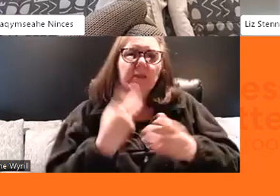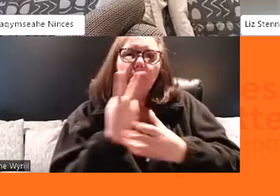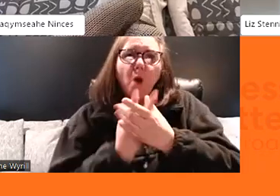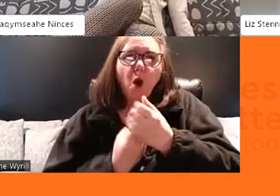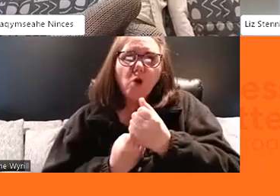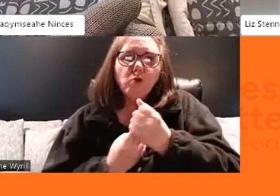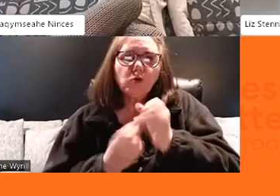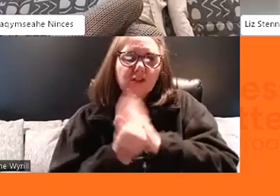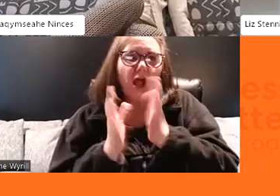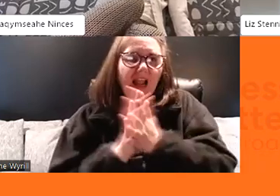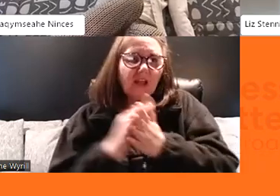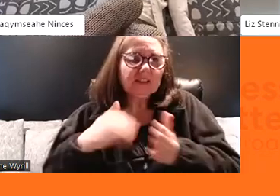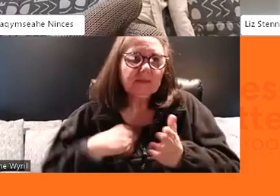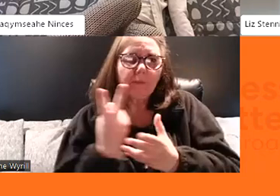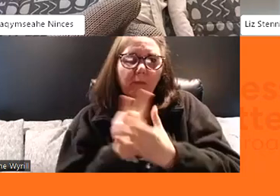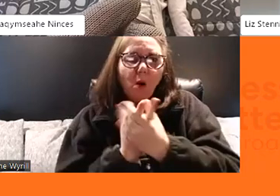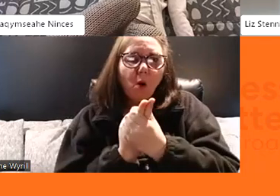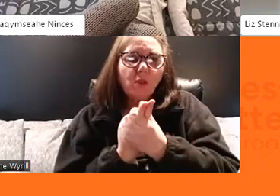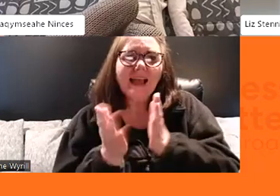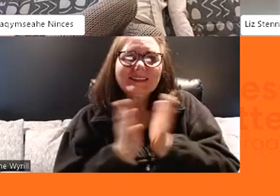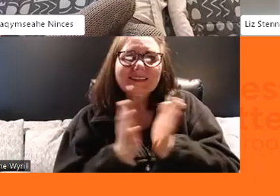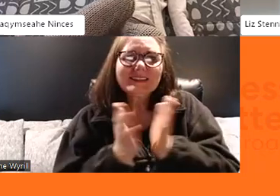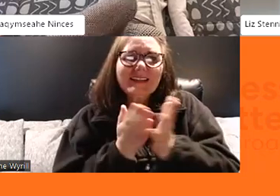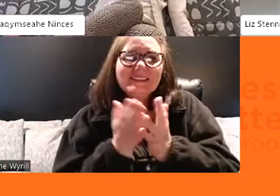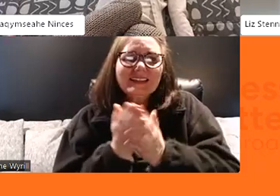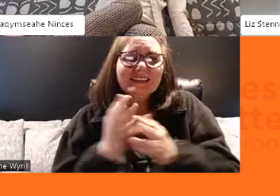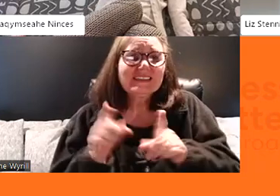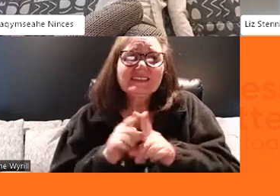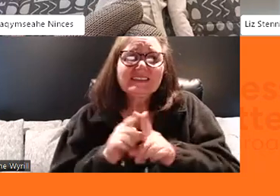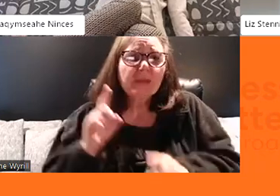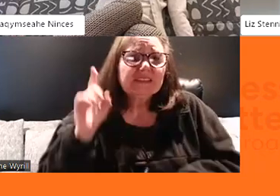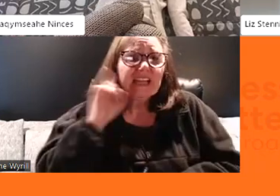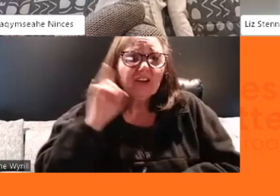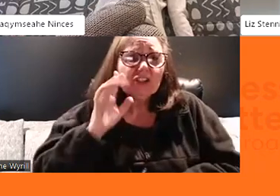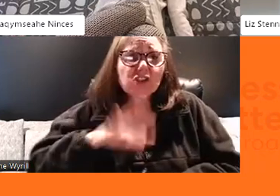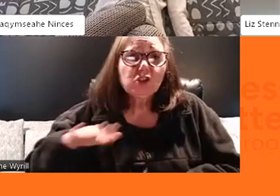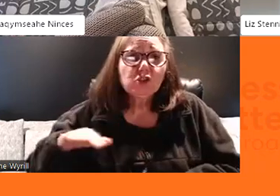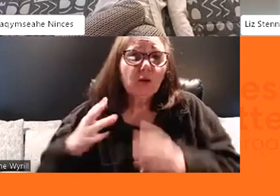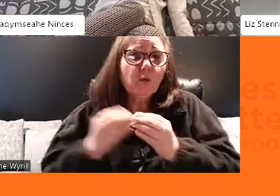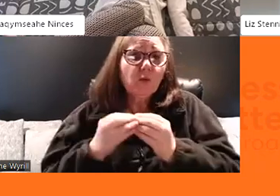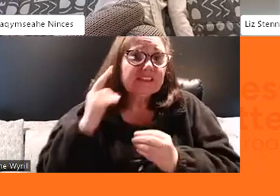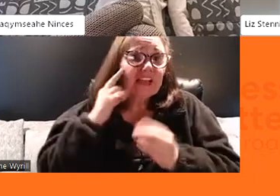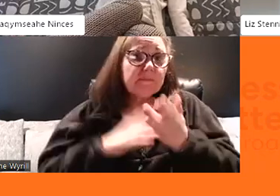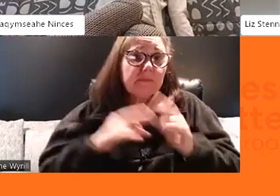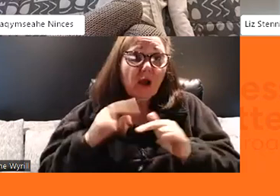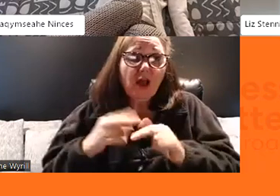and support staff, I guess there's no problem there. But for hearing